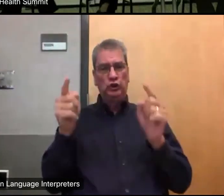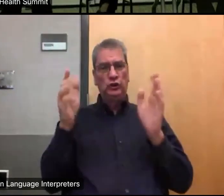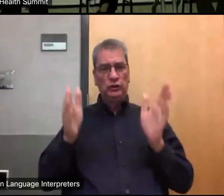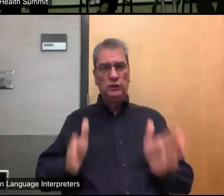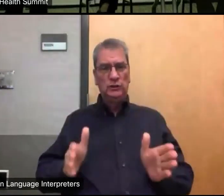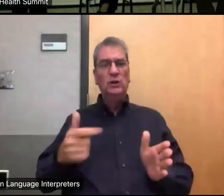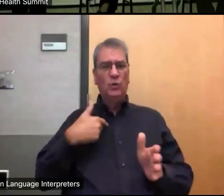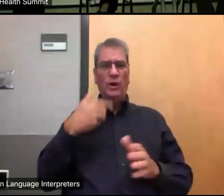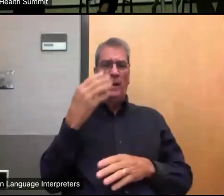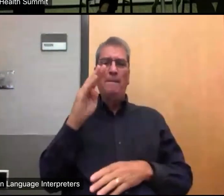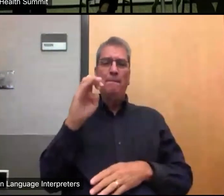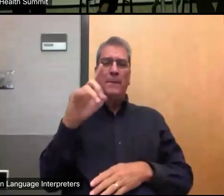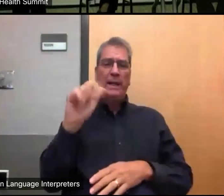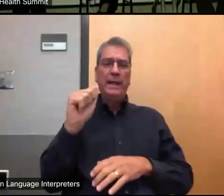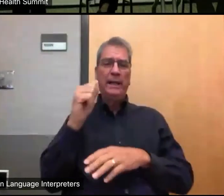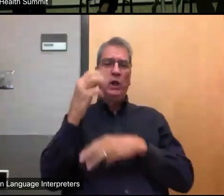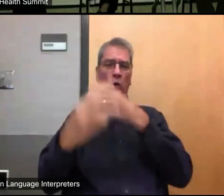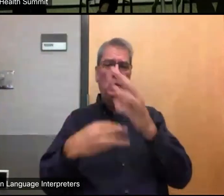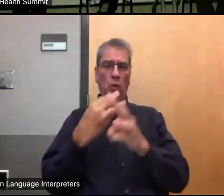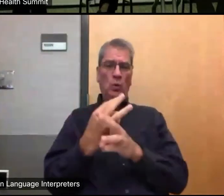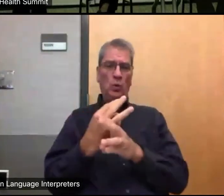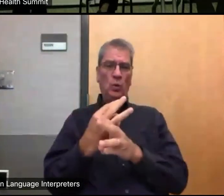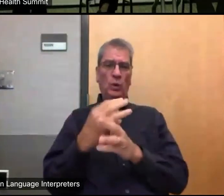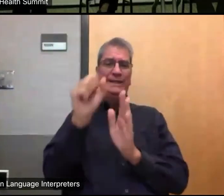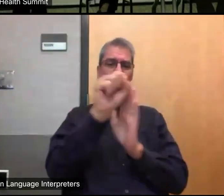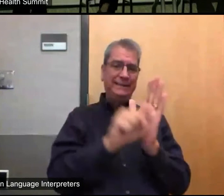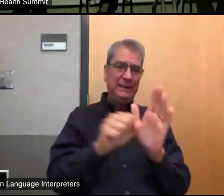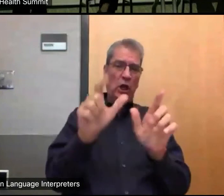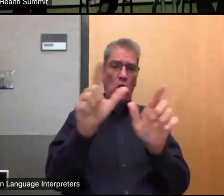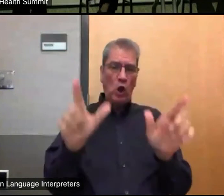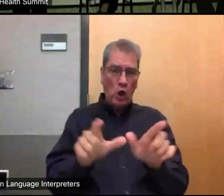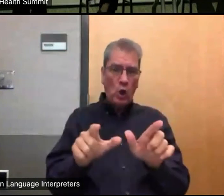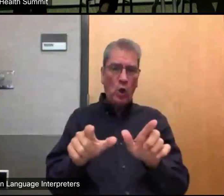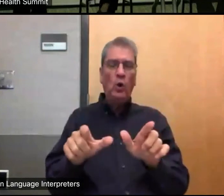Um, and especially on more of the state and local level, um, where, you know, you have